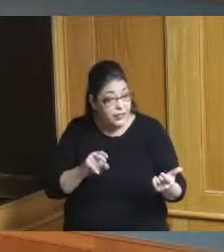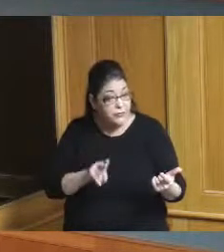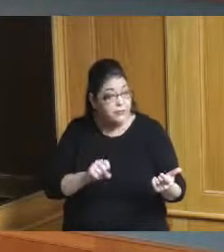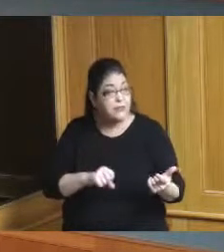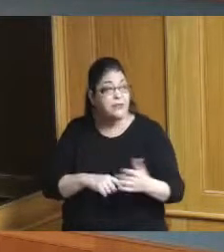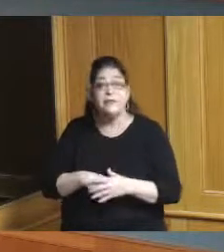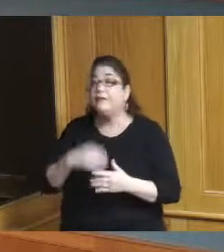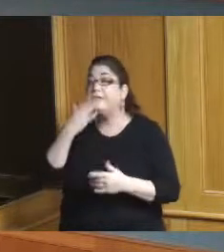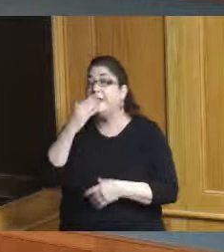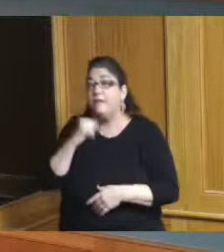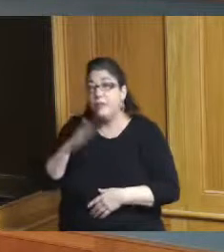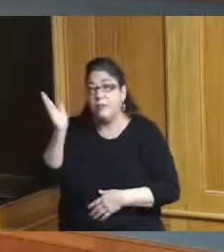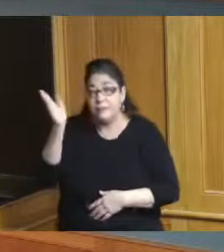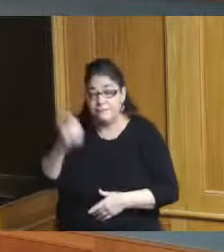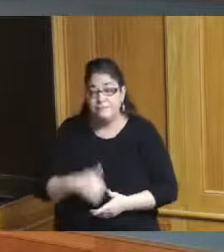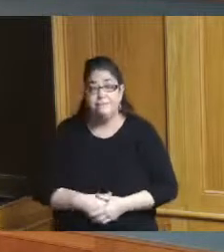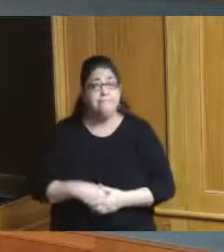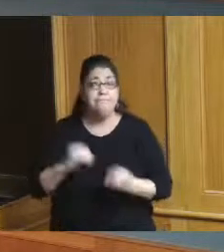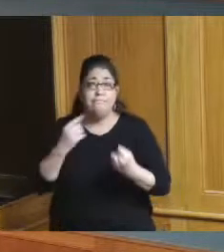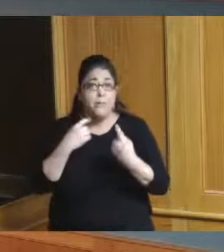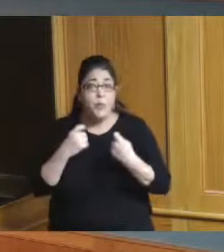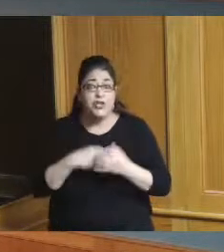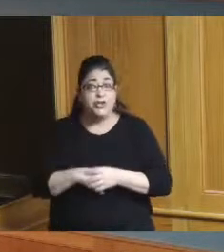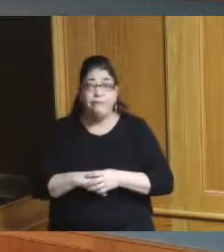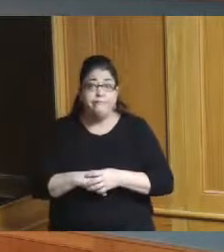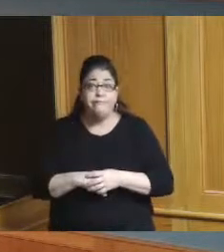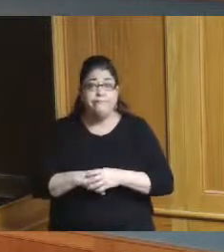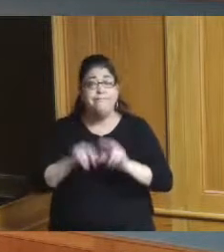the presentation yeah I don't have any questions either I'm looking forward to supporting this as